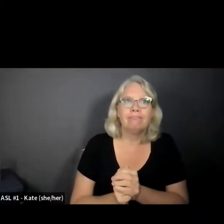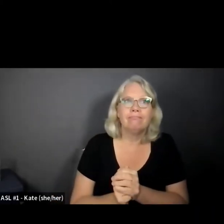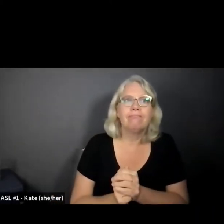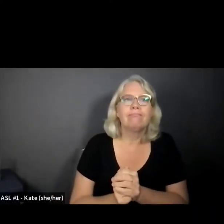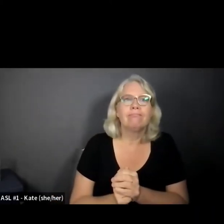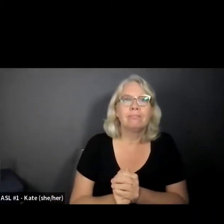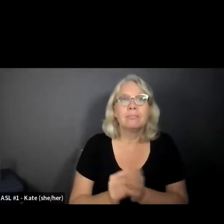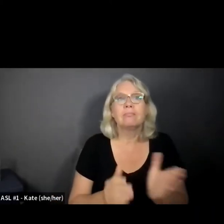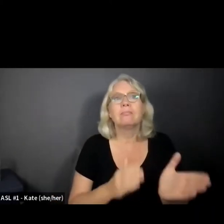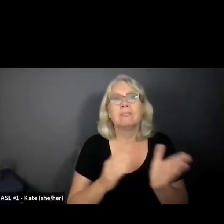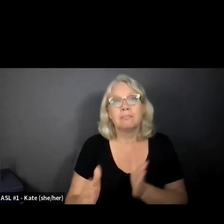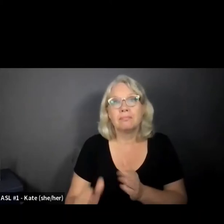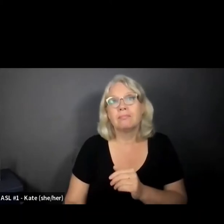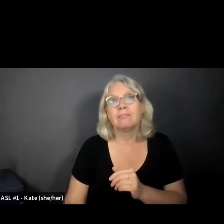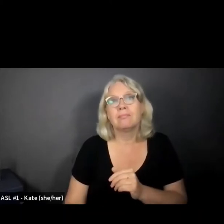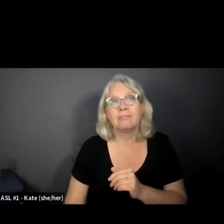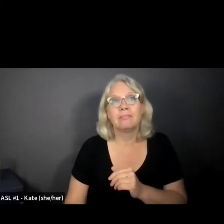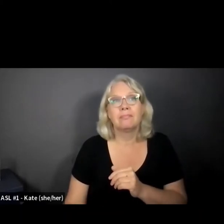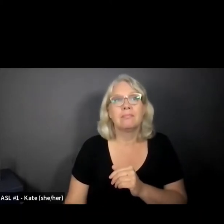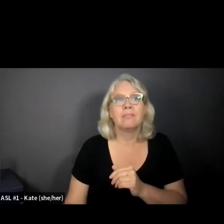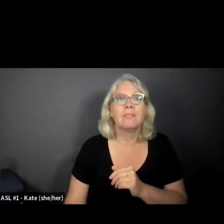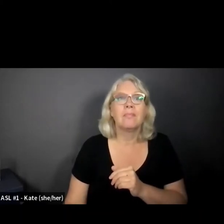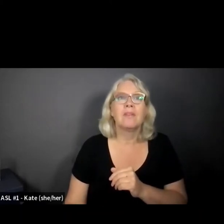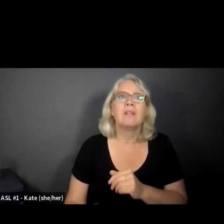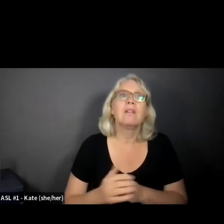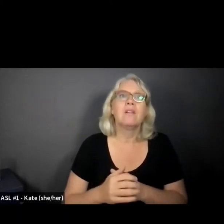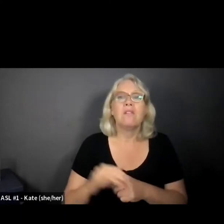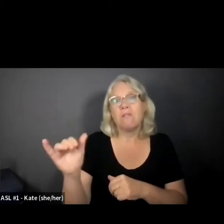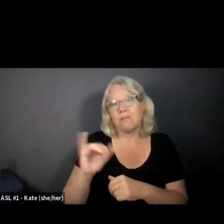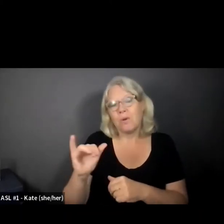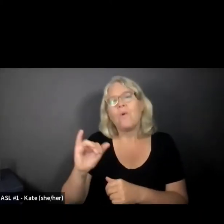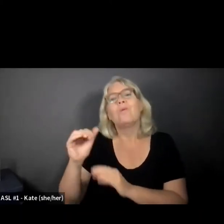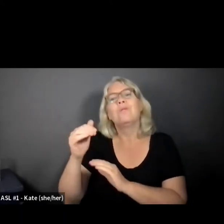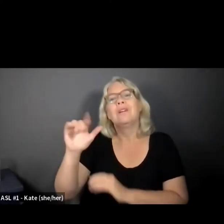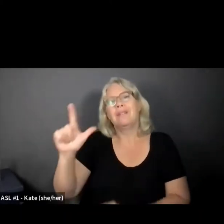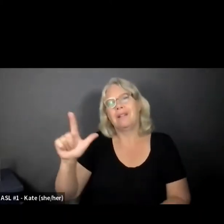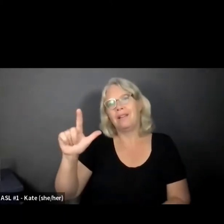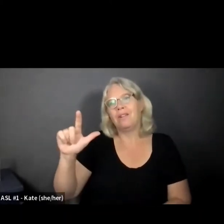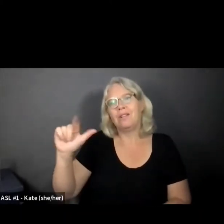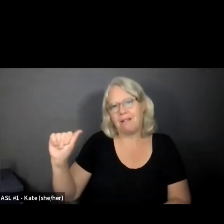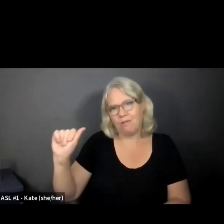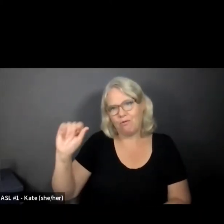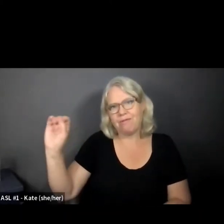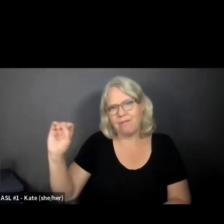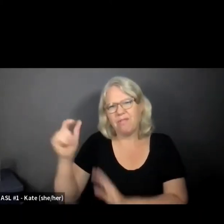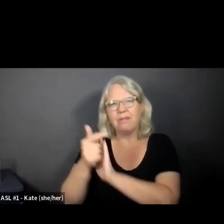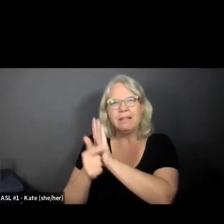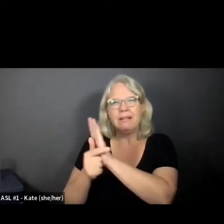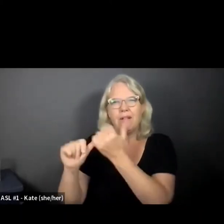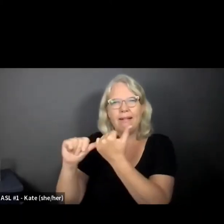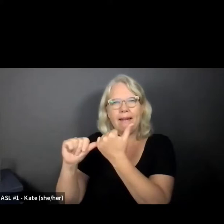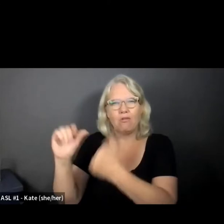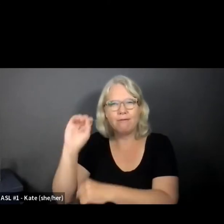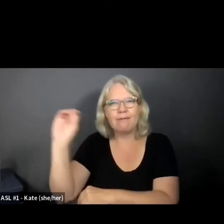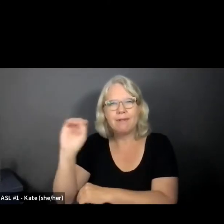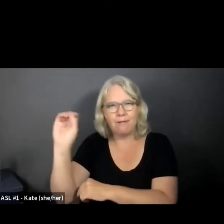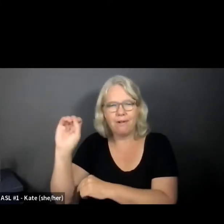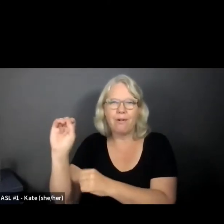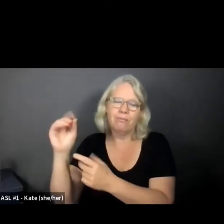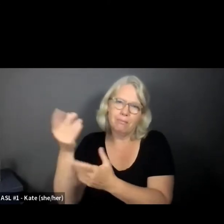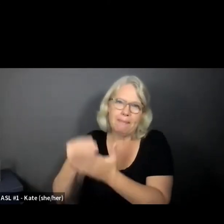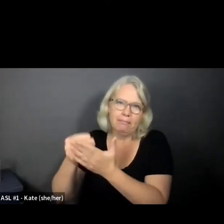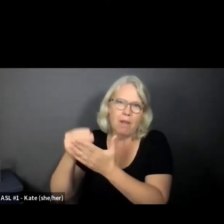AS ALWAYS, WE APPRECIATE AND ACKNOWLEDGE LEGAL AID ONTARIO, OUR PRINCIPAL FUNDER, WHO MAKES